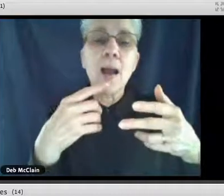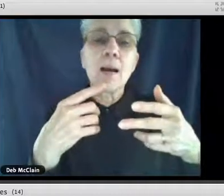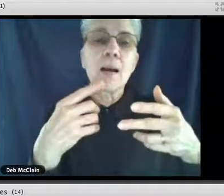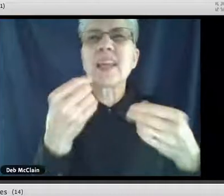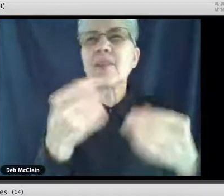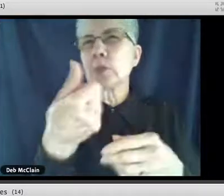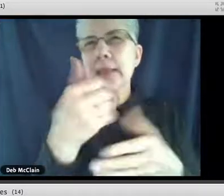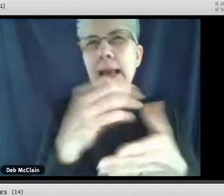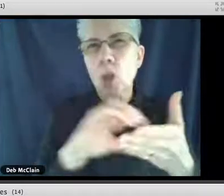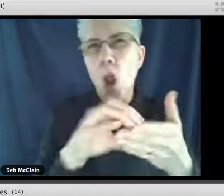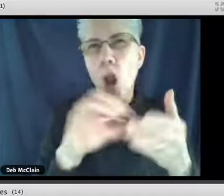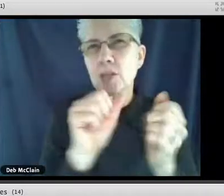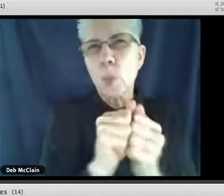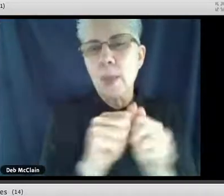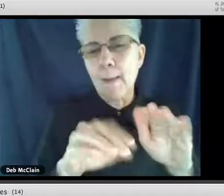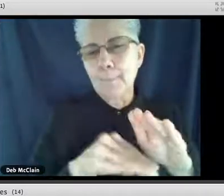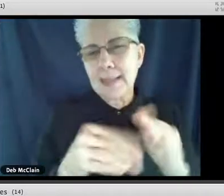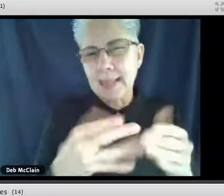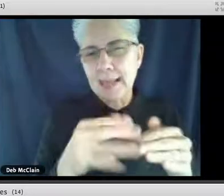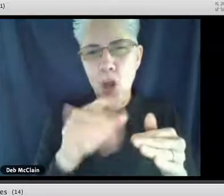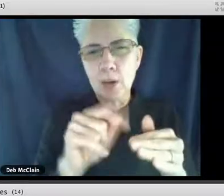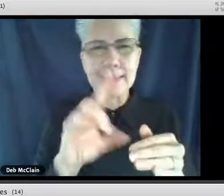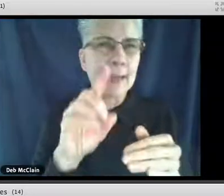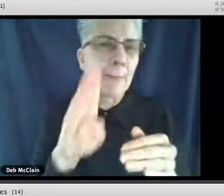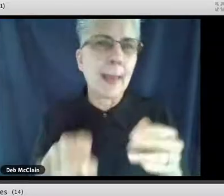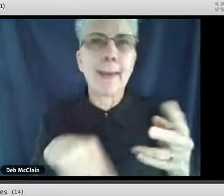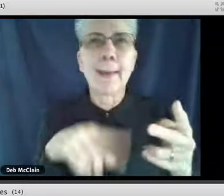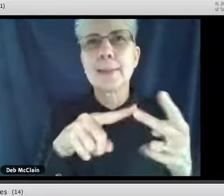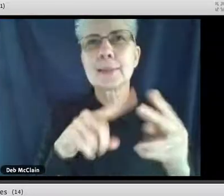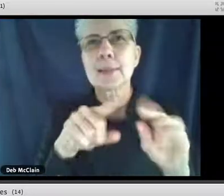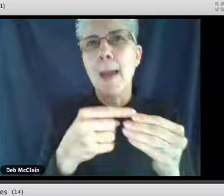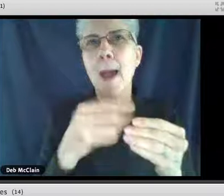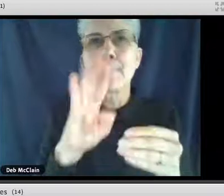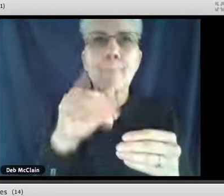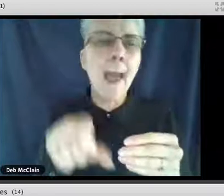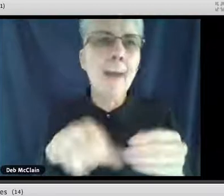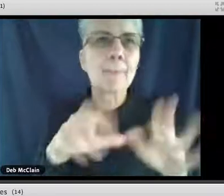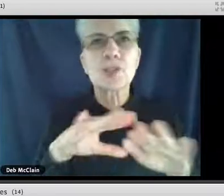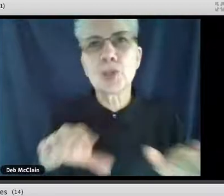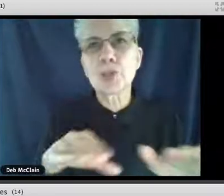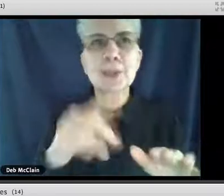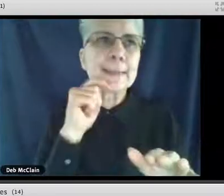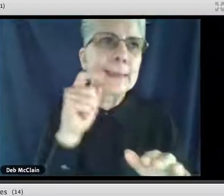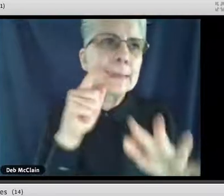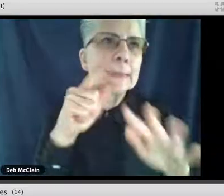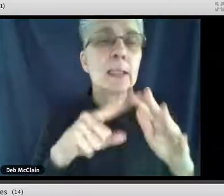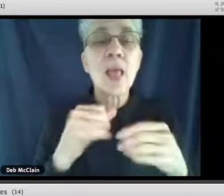with some basic things on databases about maps, children's, teens, and then I give you five blank cards,